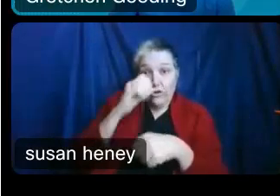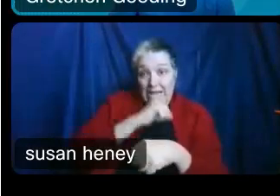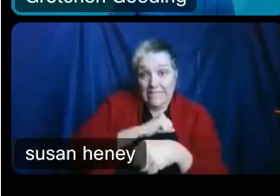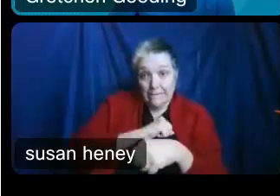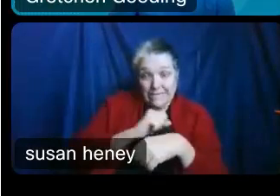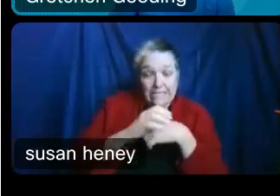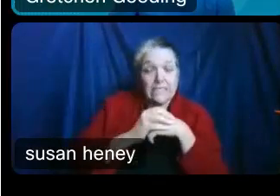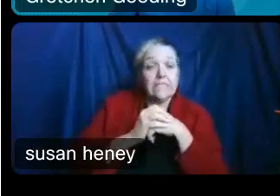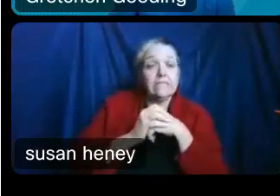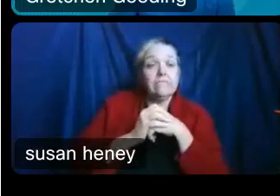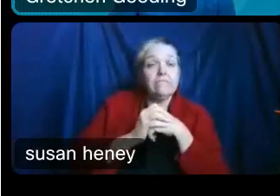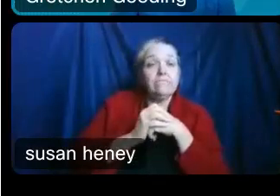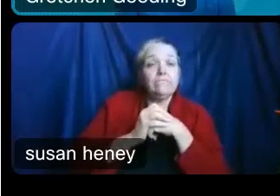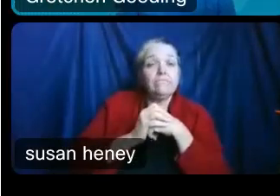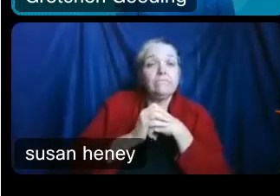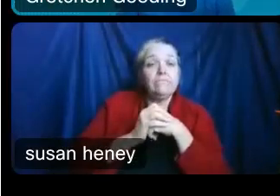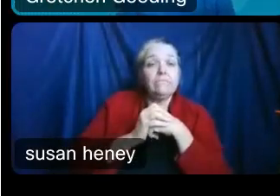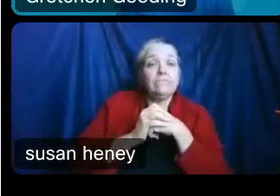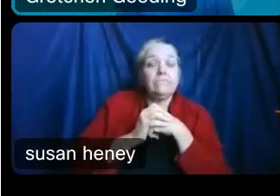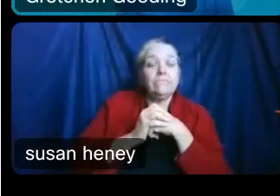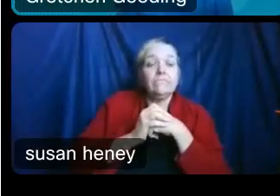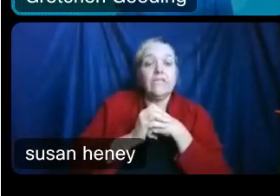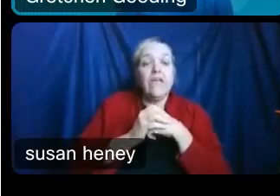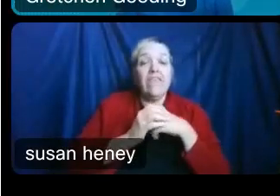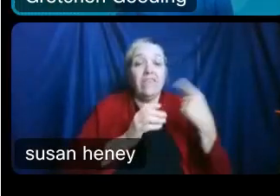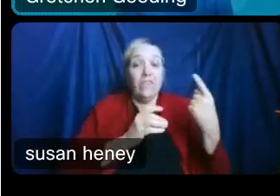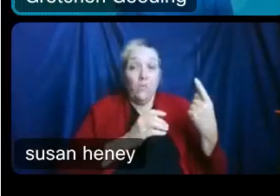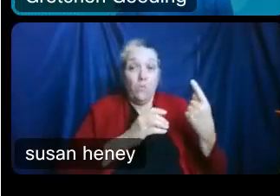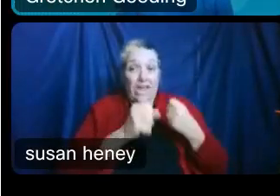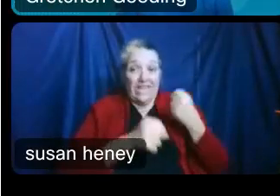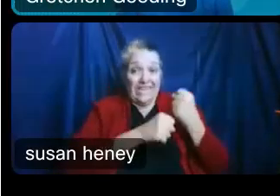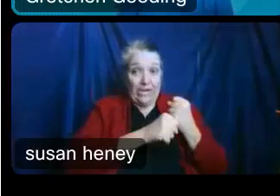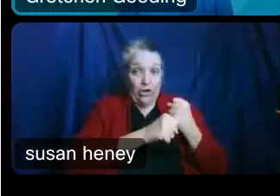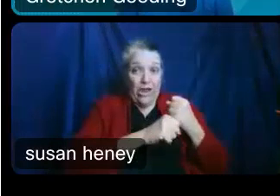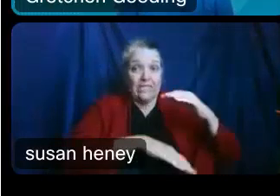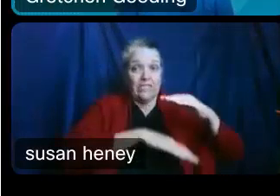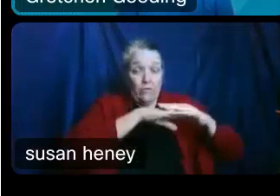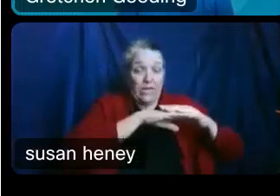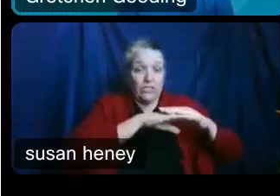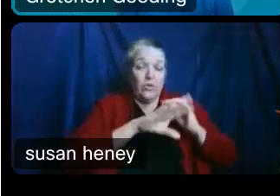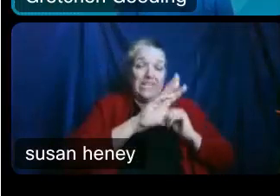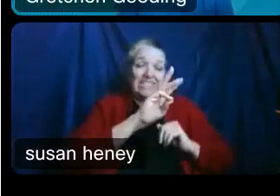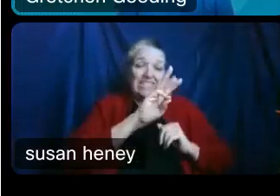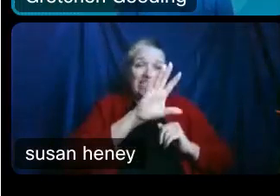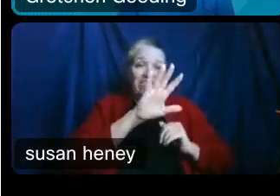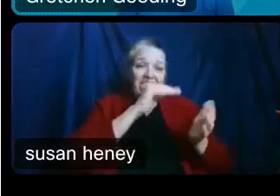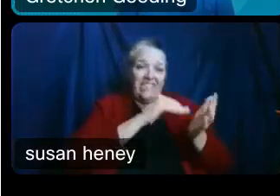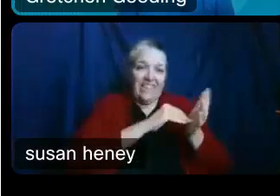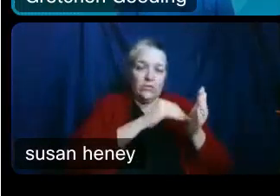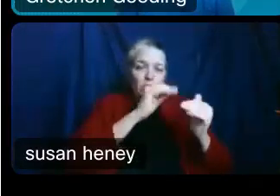the one-year ACS releases, which has a population threshold of 65,000 or more, geographies in